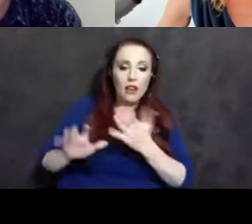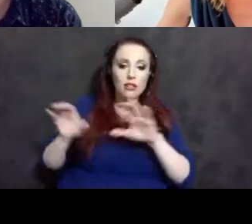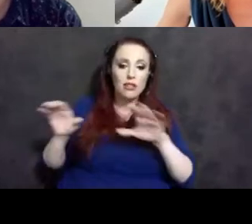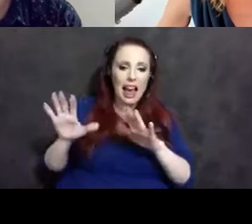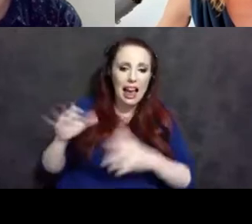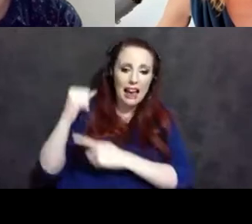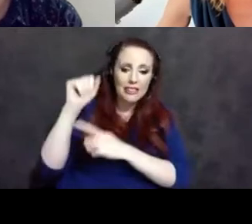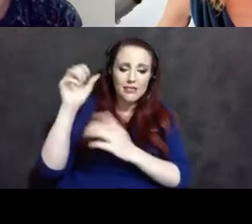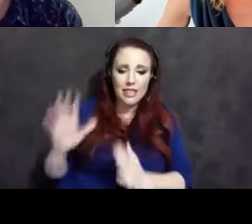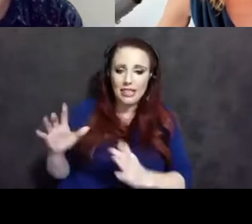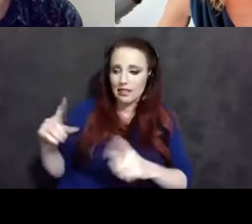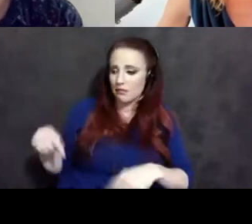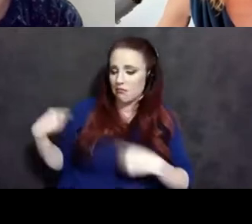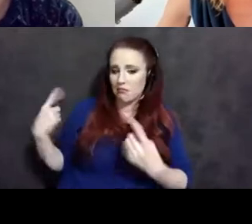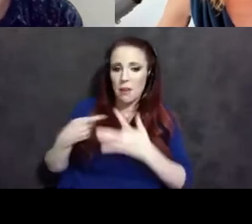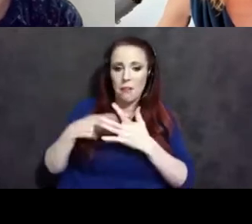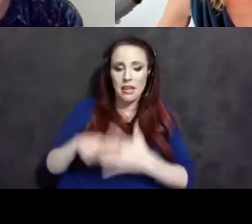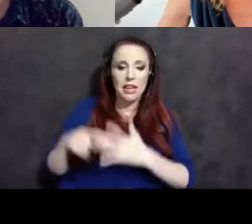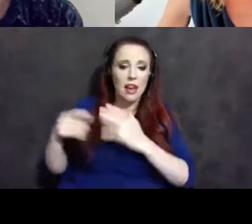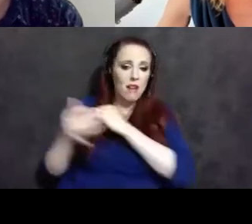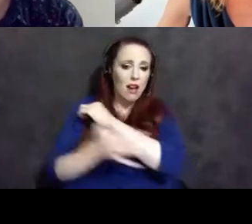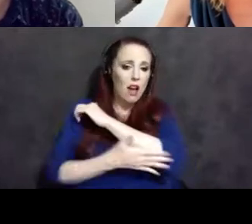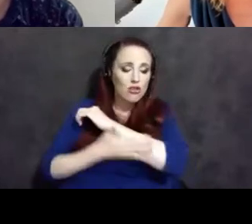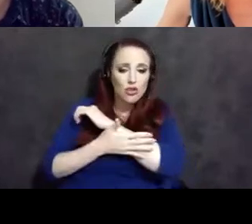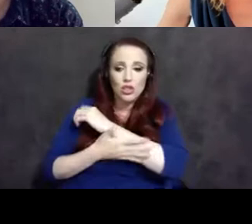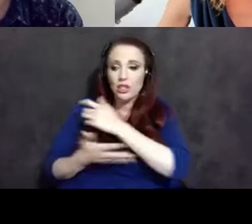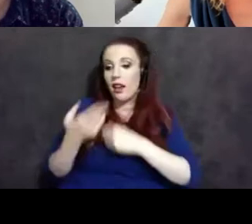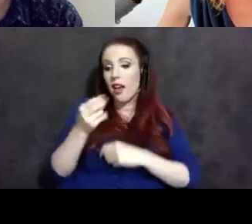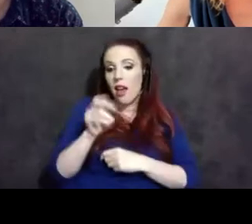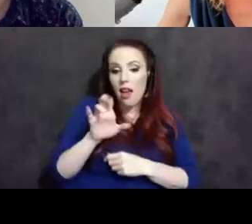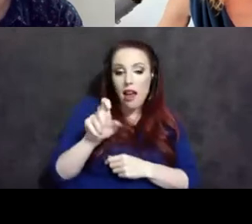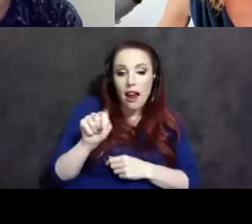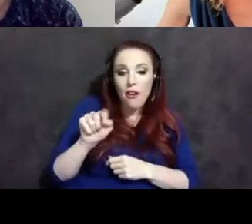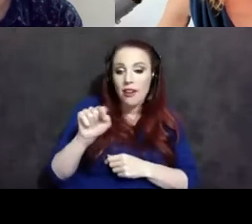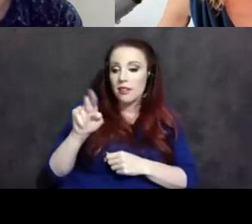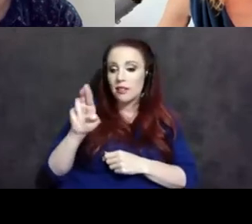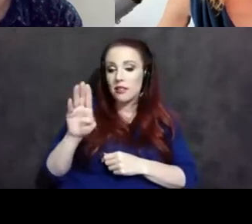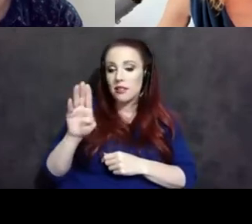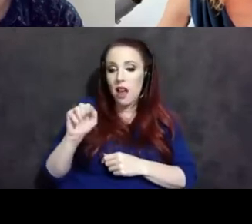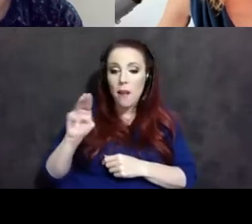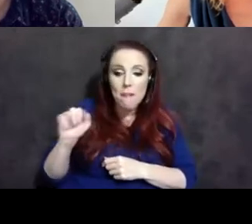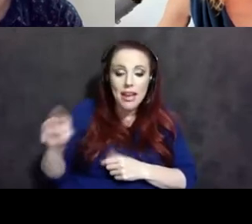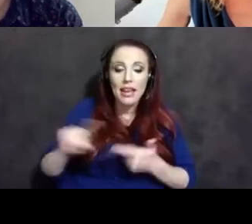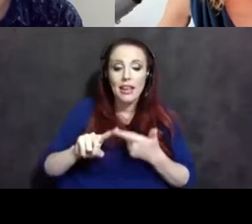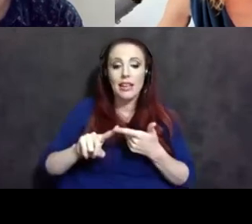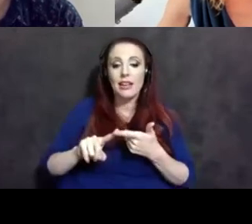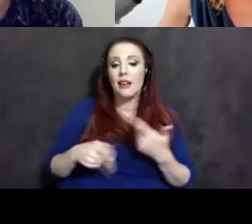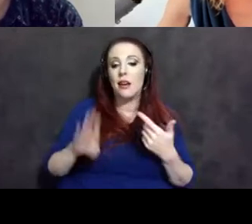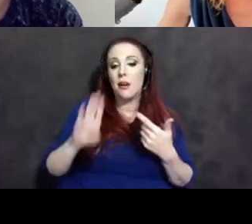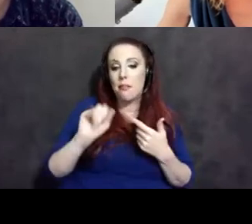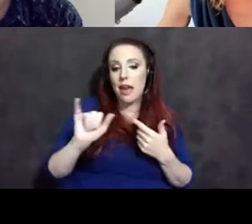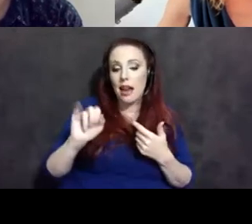So whether you're talking about Harriet Tubman or more current for me Belle Hooks, theory